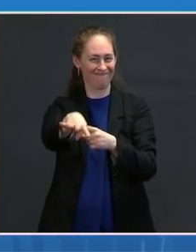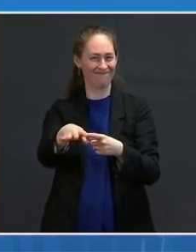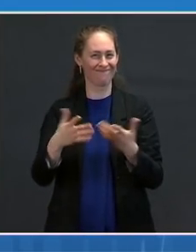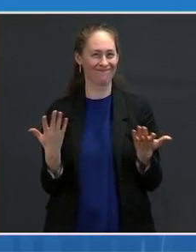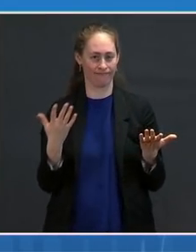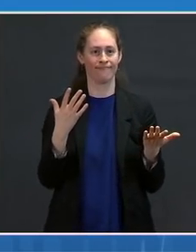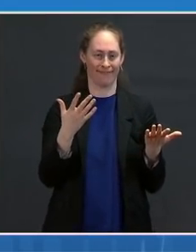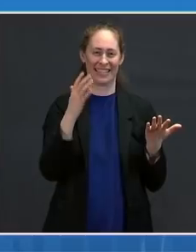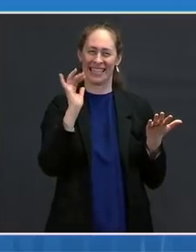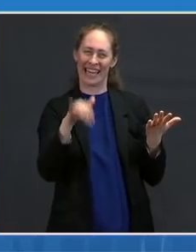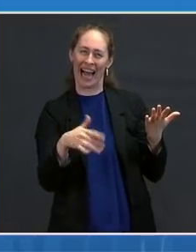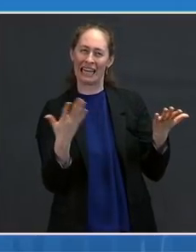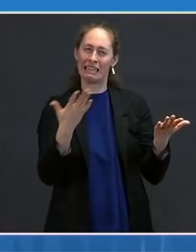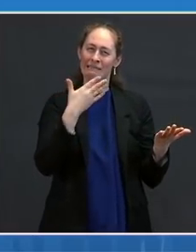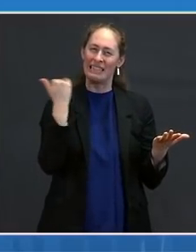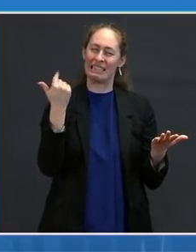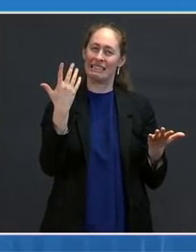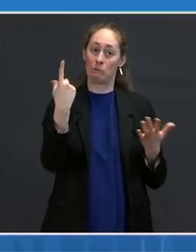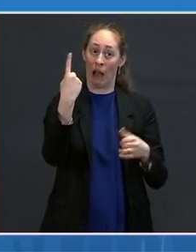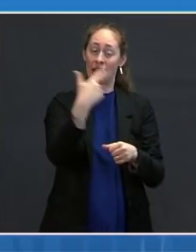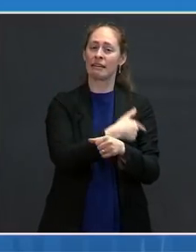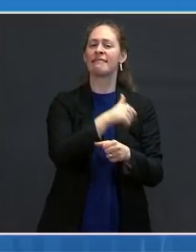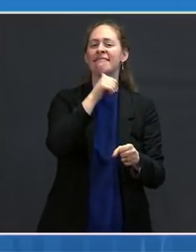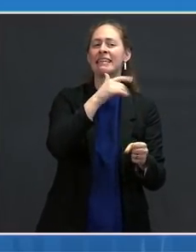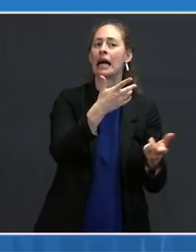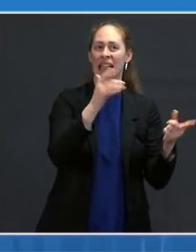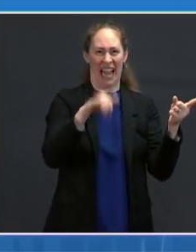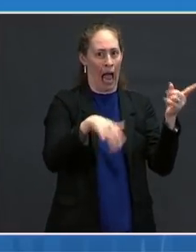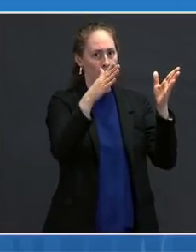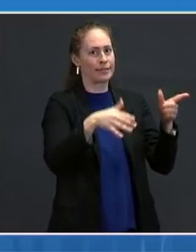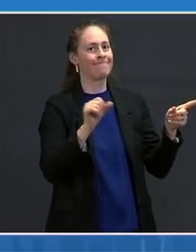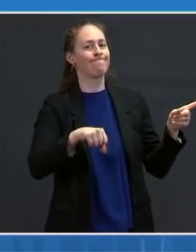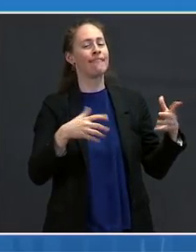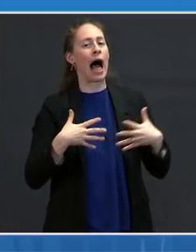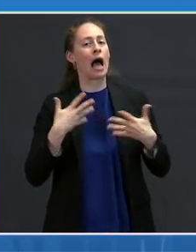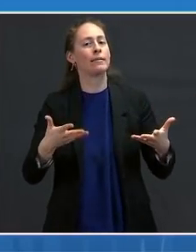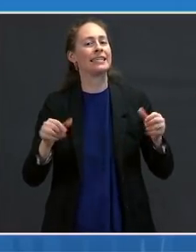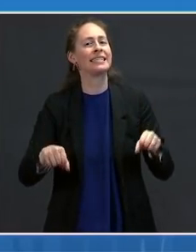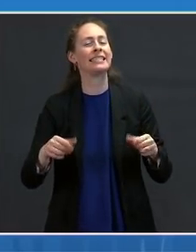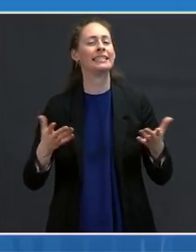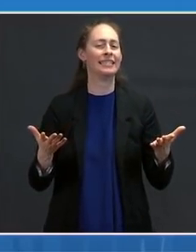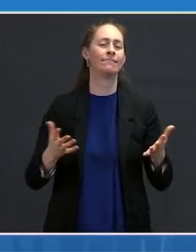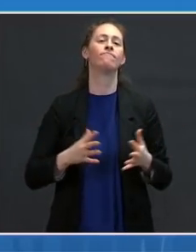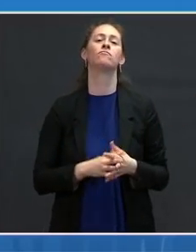Thank you. Mr. Slavitt: Thank you. Next question, please. Moderator: All right, we have time for one more question.